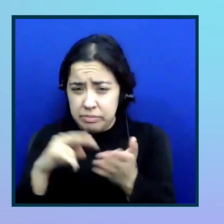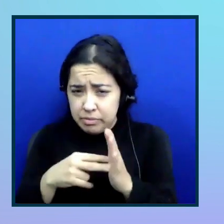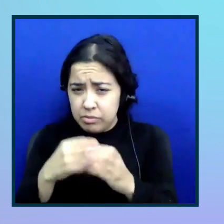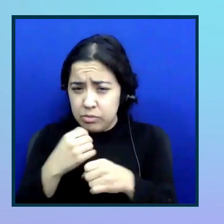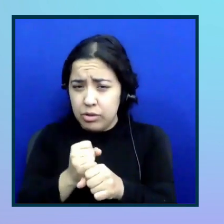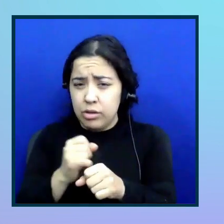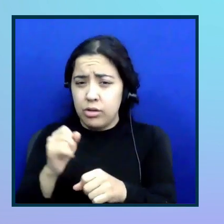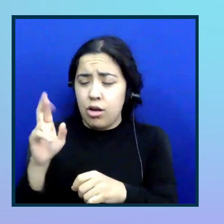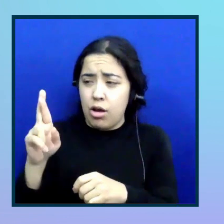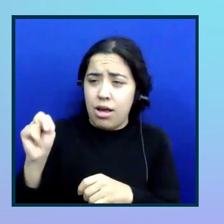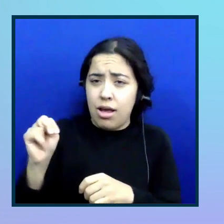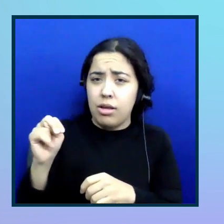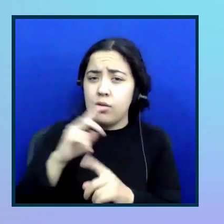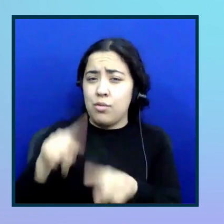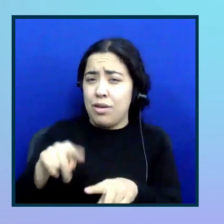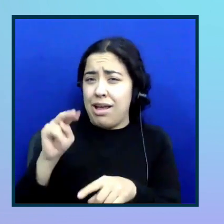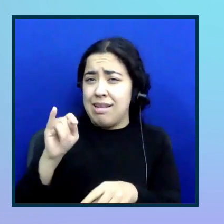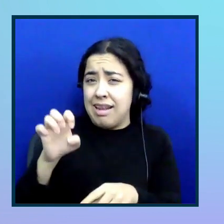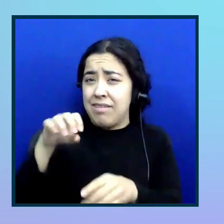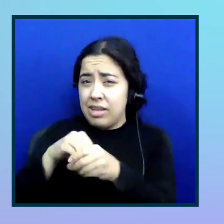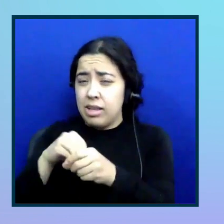which work in the web browser, incompatibility.